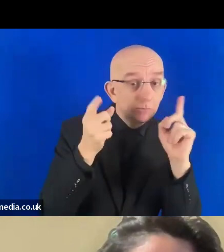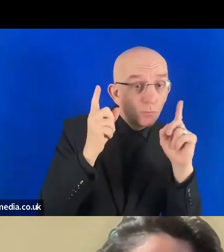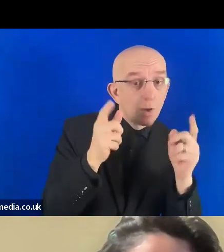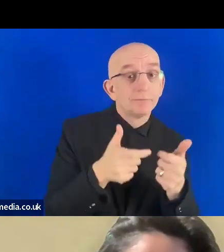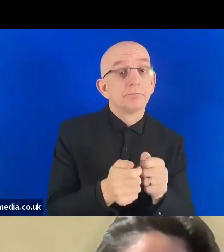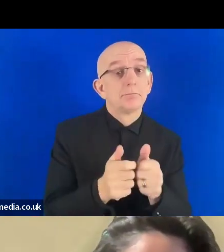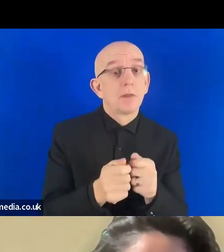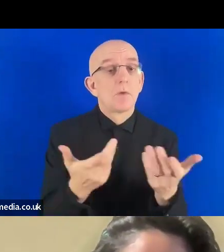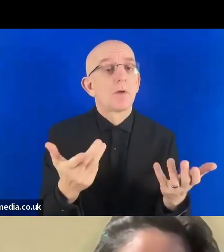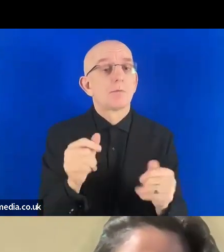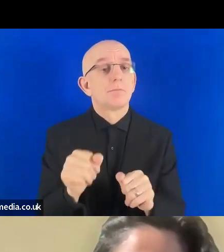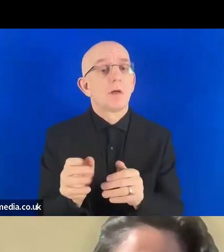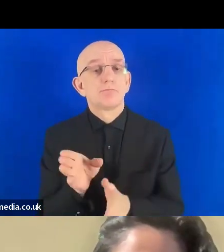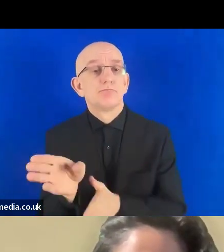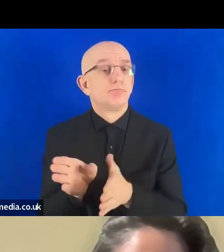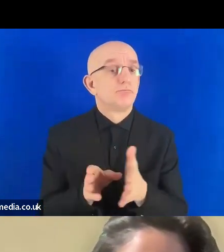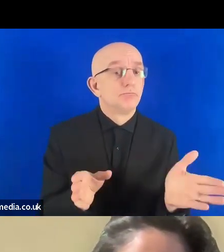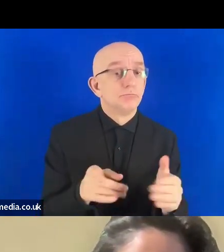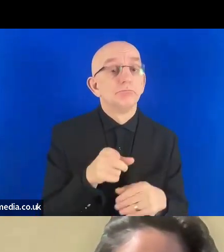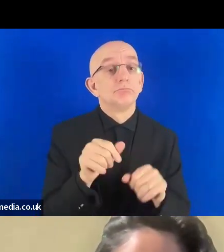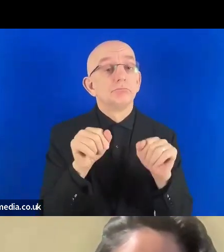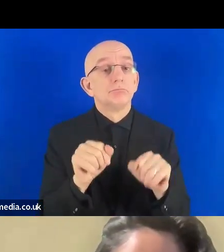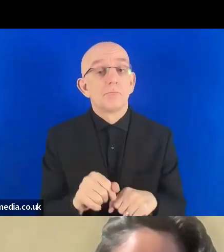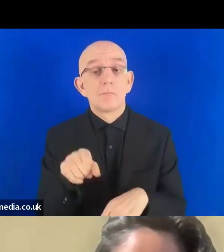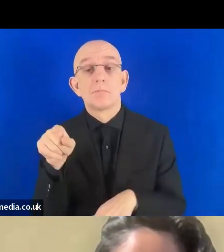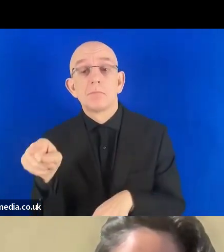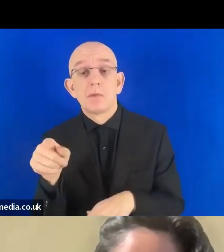What to get is, what's on the far right side of the screen?